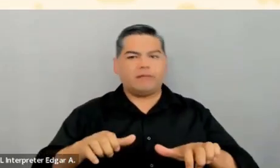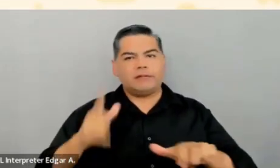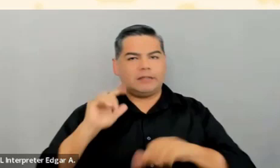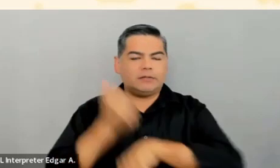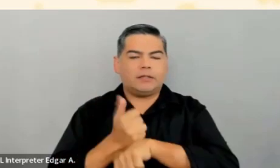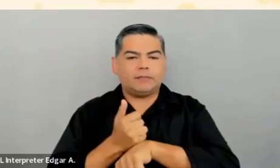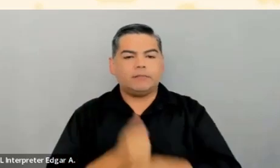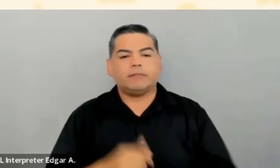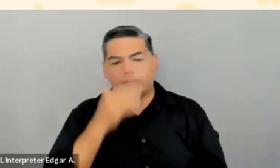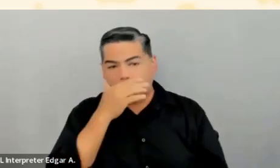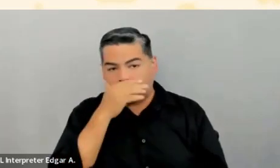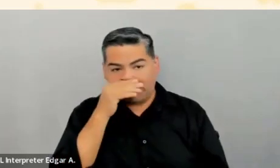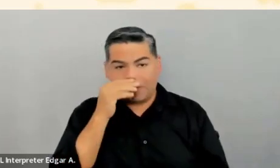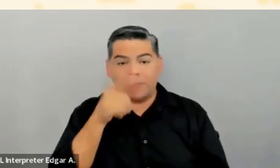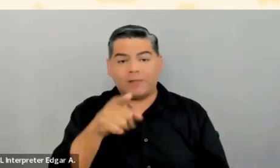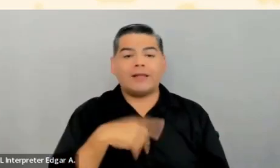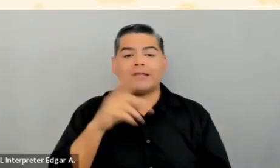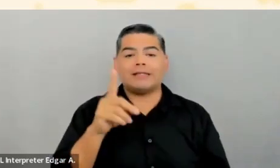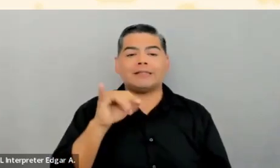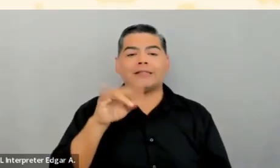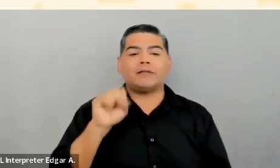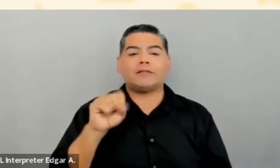Essentially this means Divs and spans are not buttons